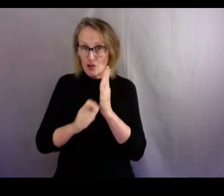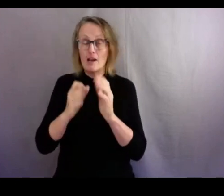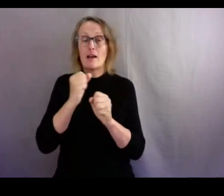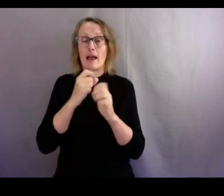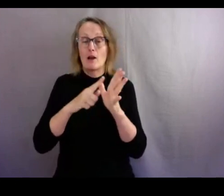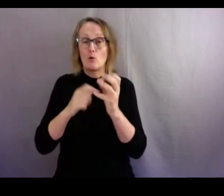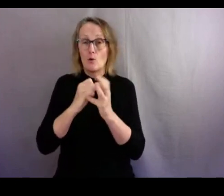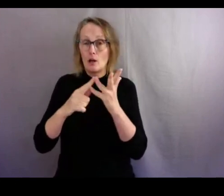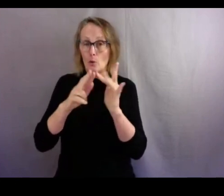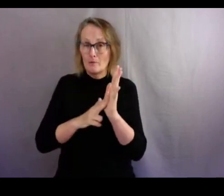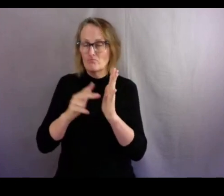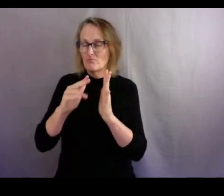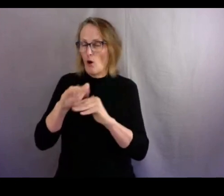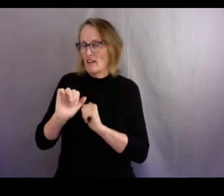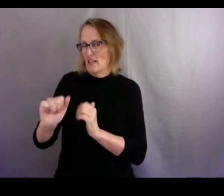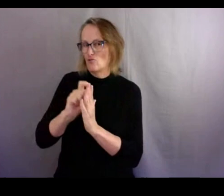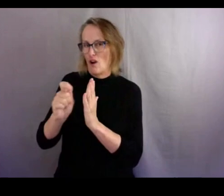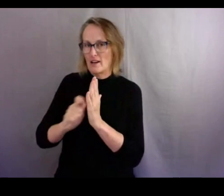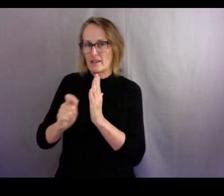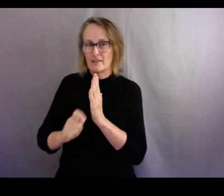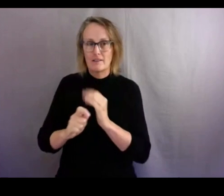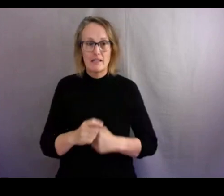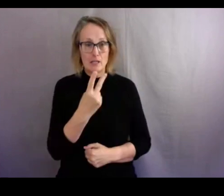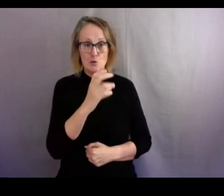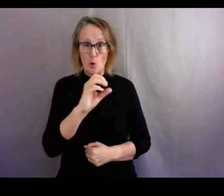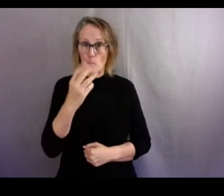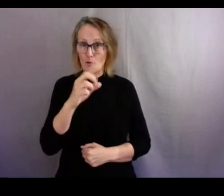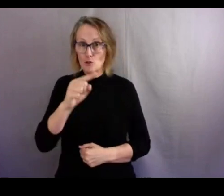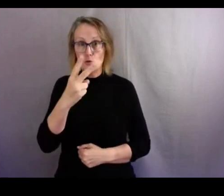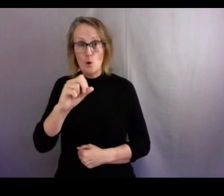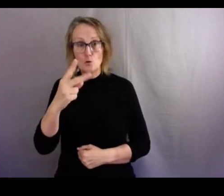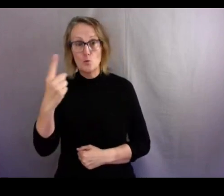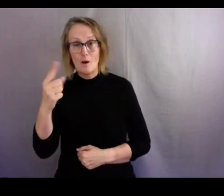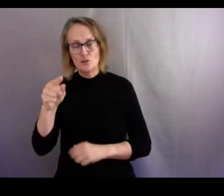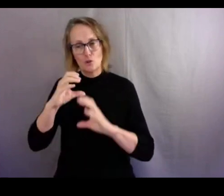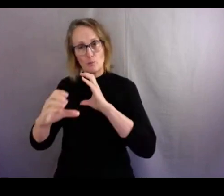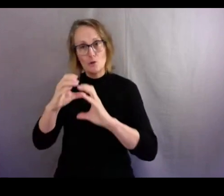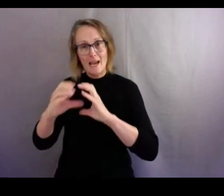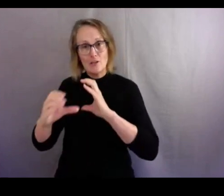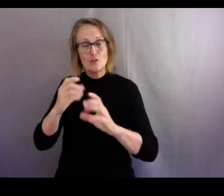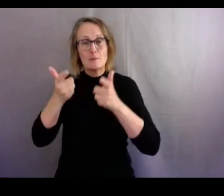Between 2003 and 2021, Vaiana was communications manager and cultural events producer